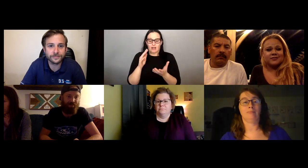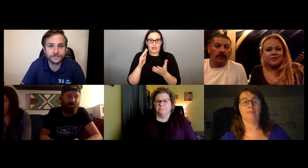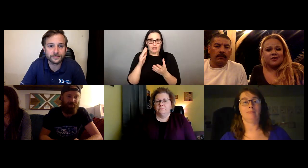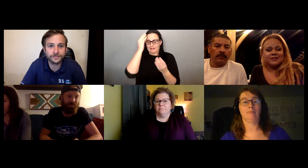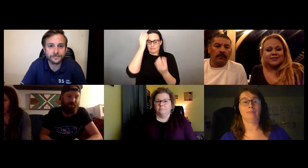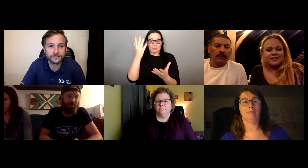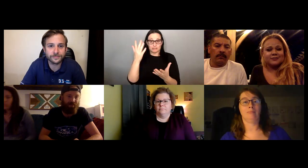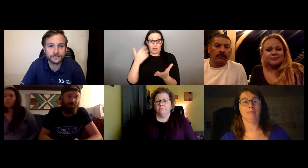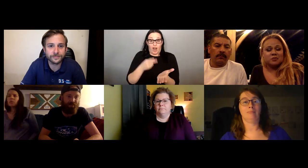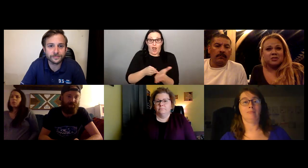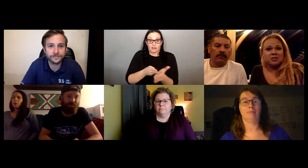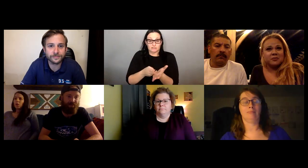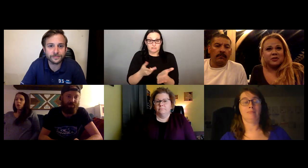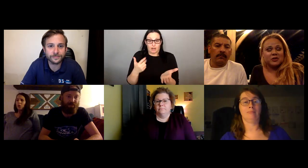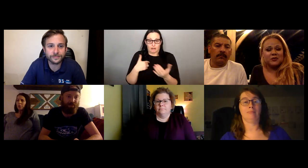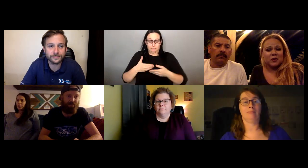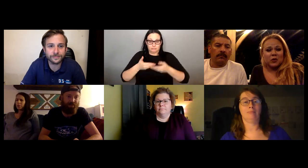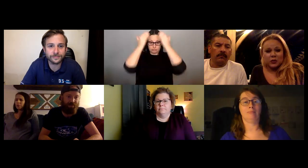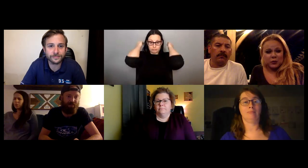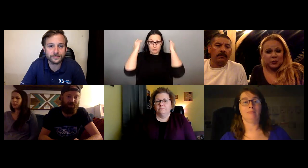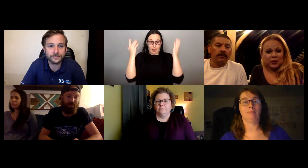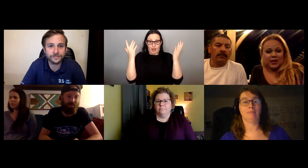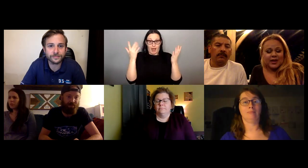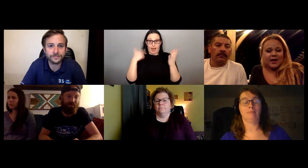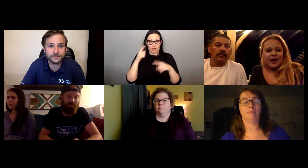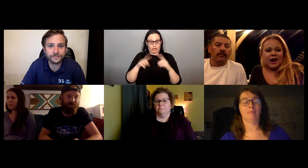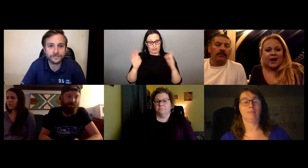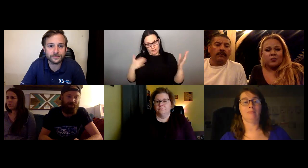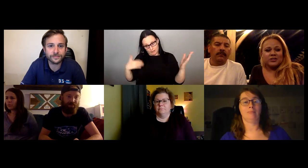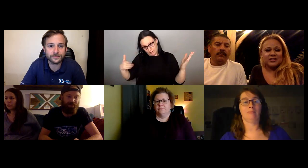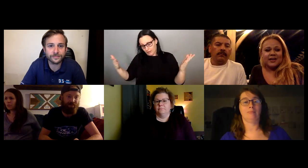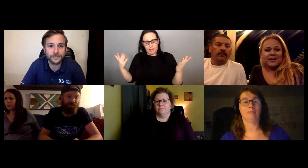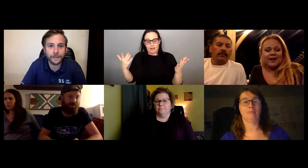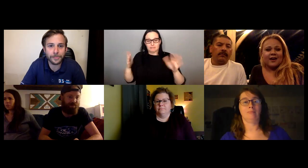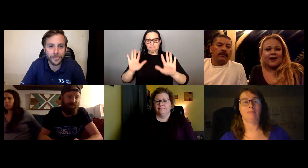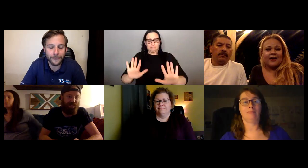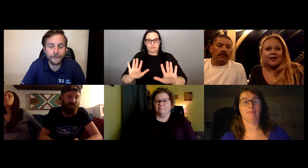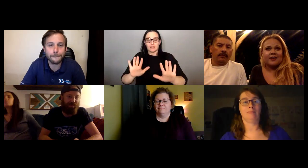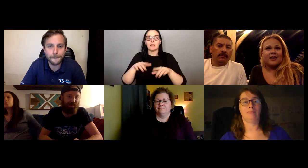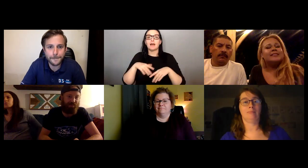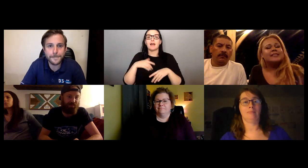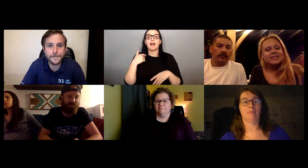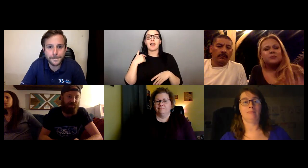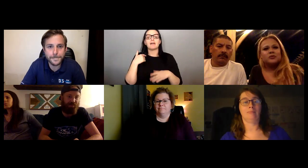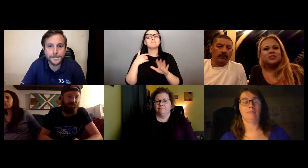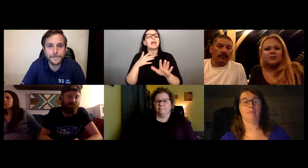honestly too much for me to look through i